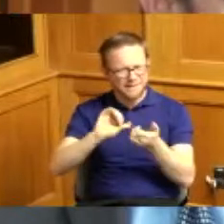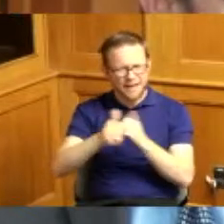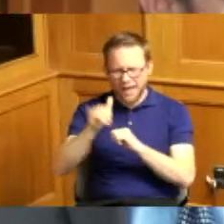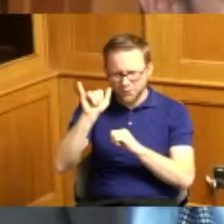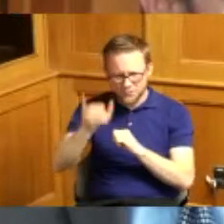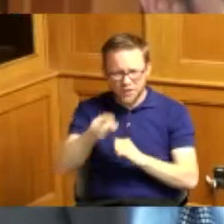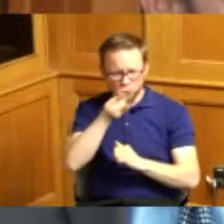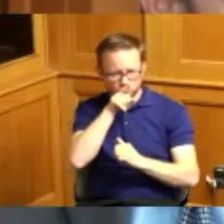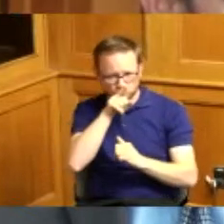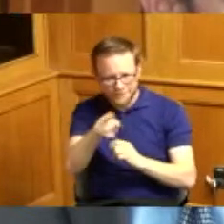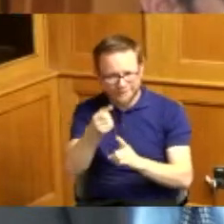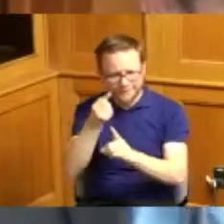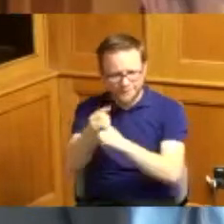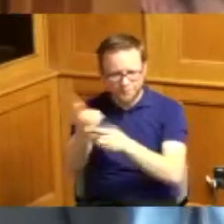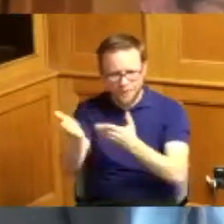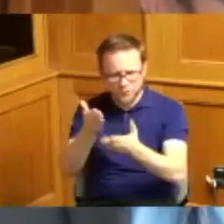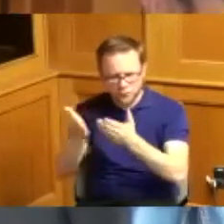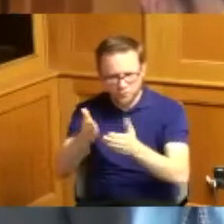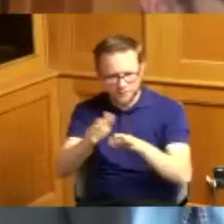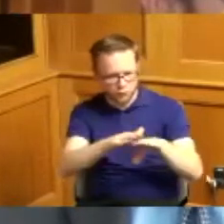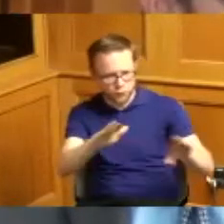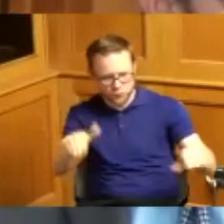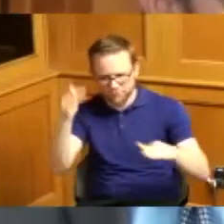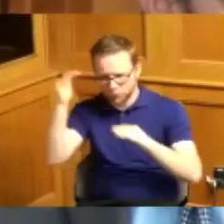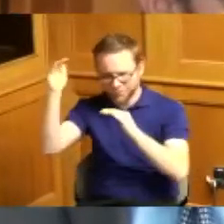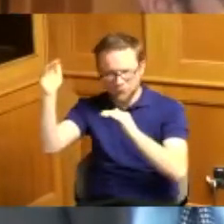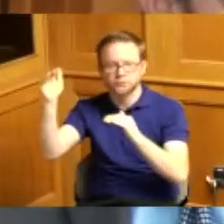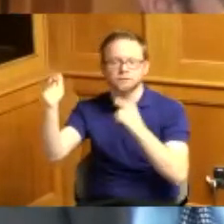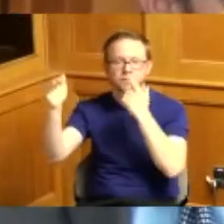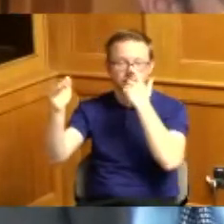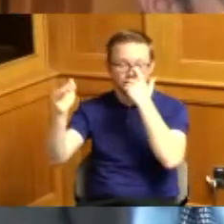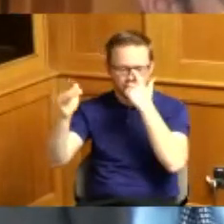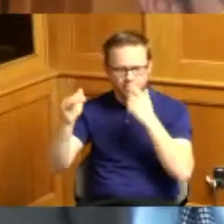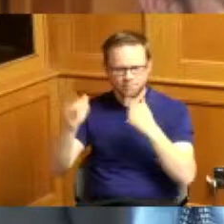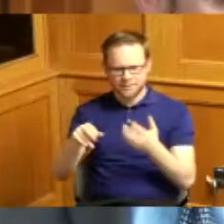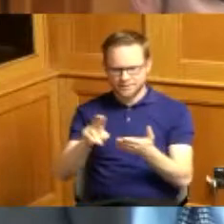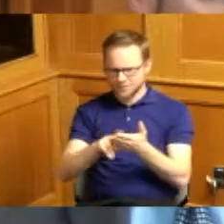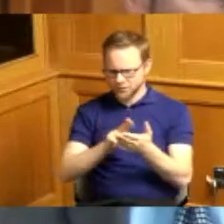here through these contracts because as I look at them they are it's a significant amount of